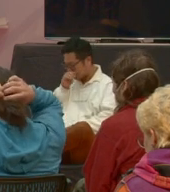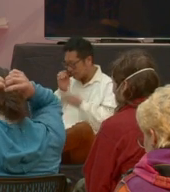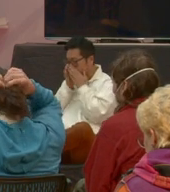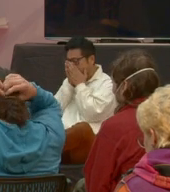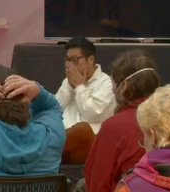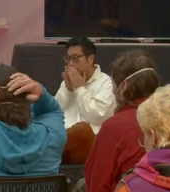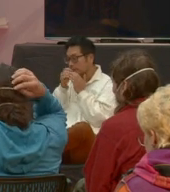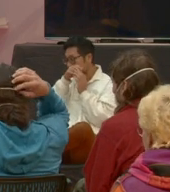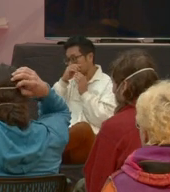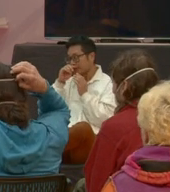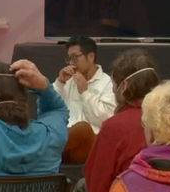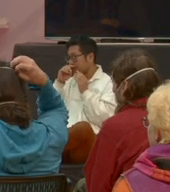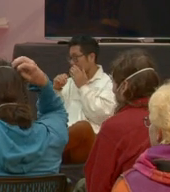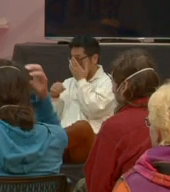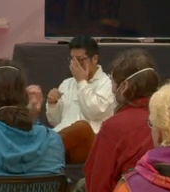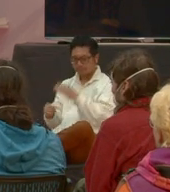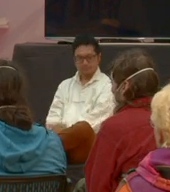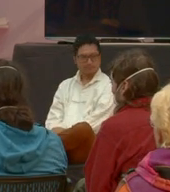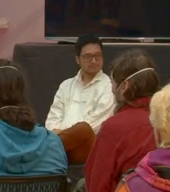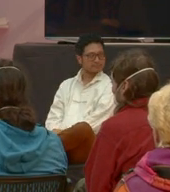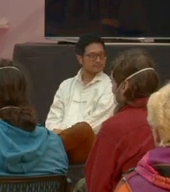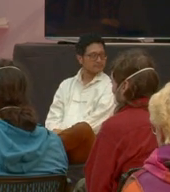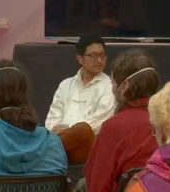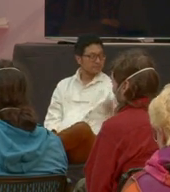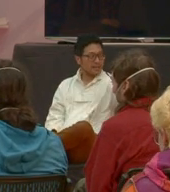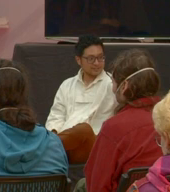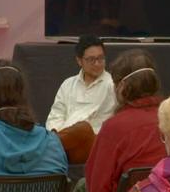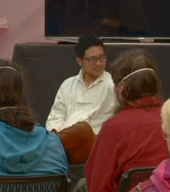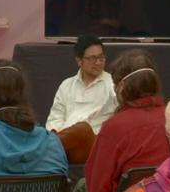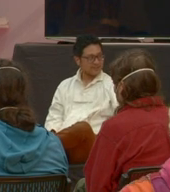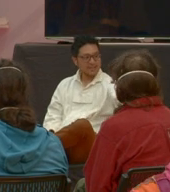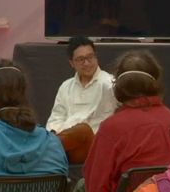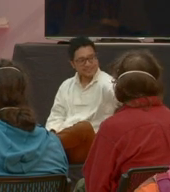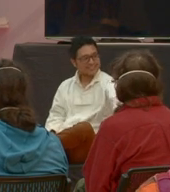all to come in closer and fill in this first circle, please,